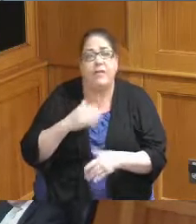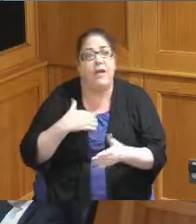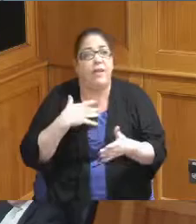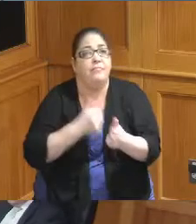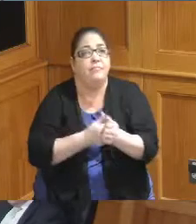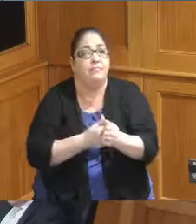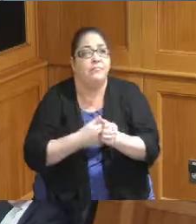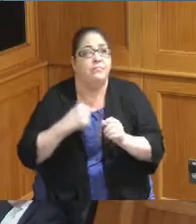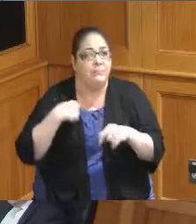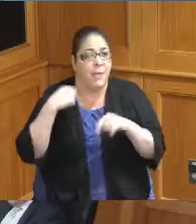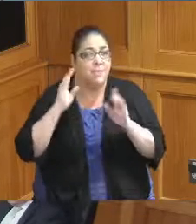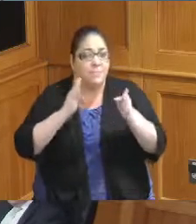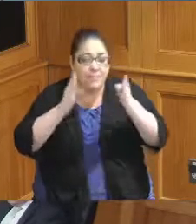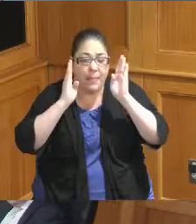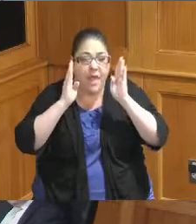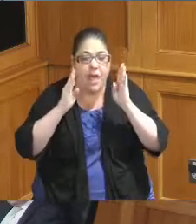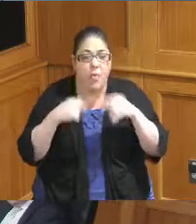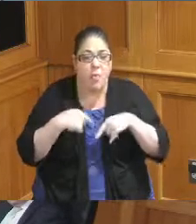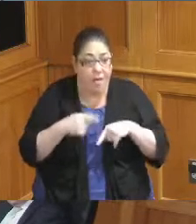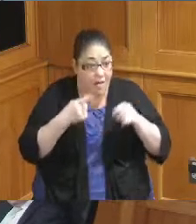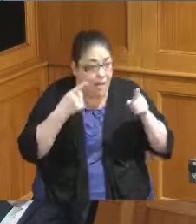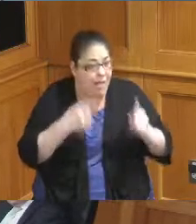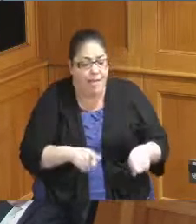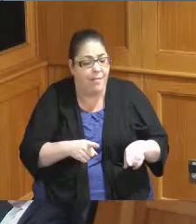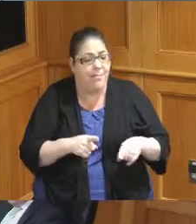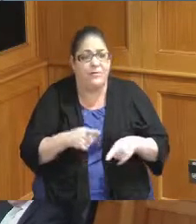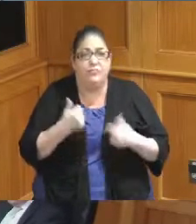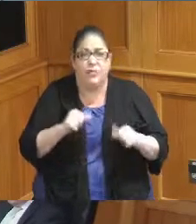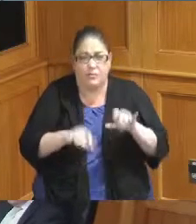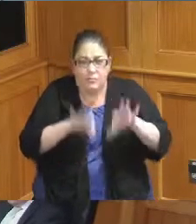some attention to this as it's progressed starting to get some information regarding what happened